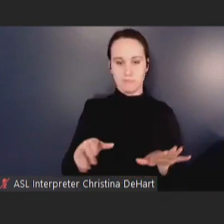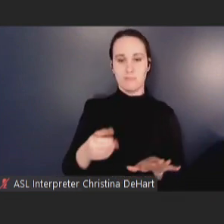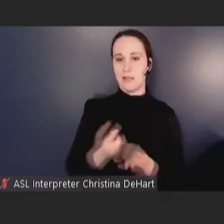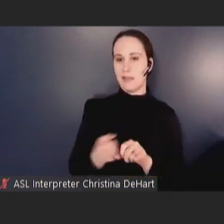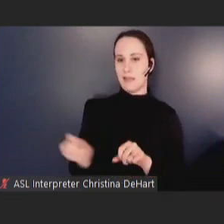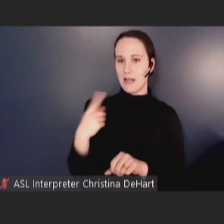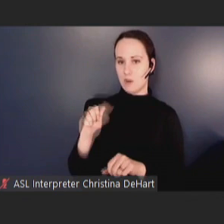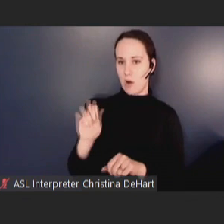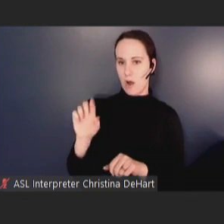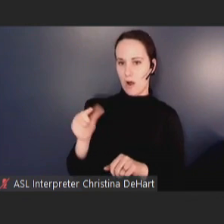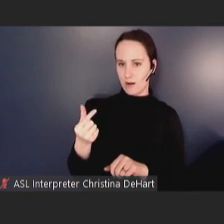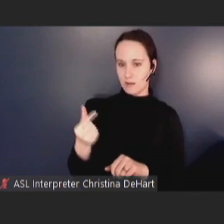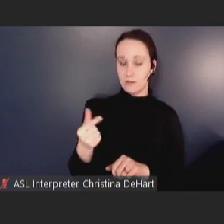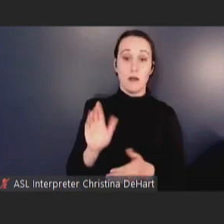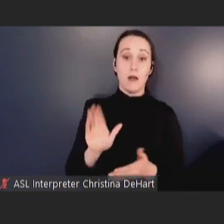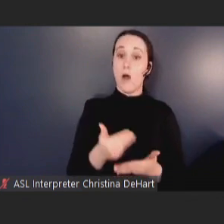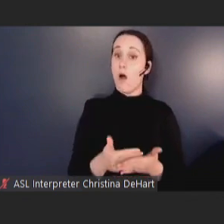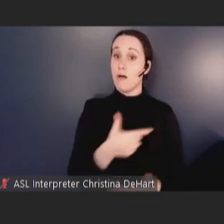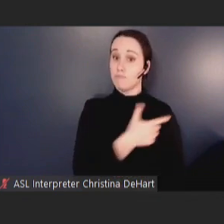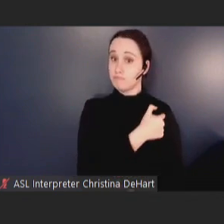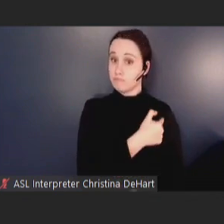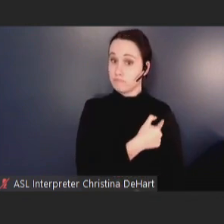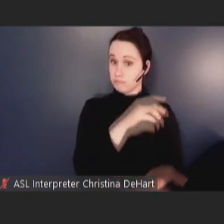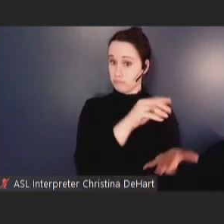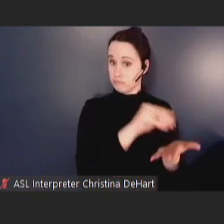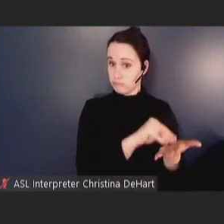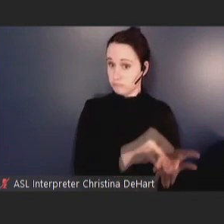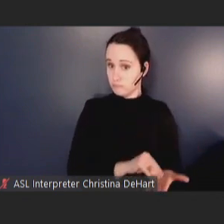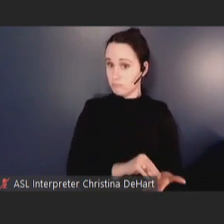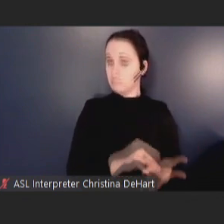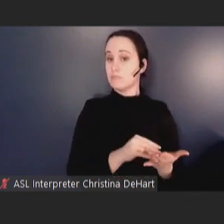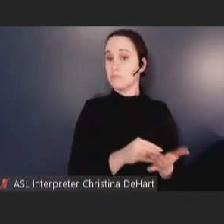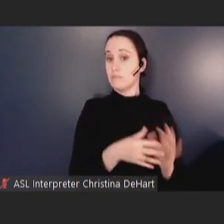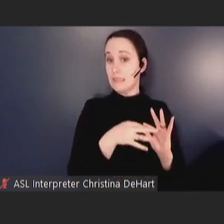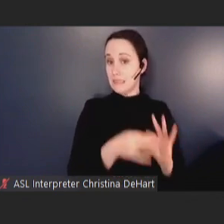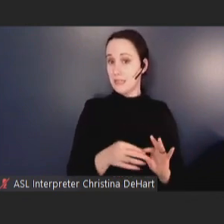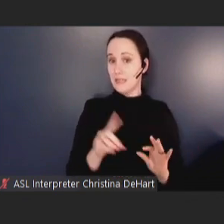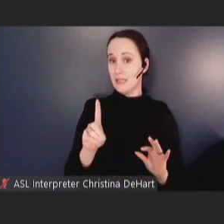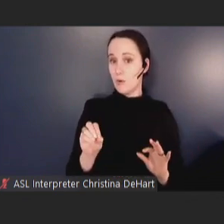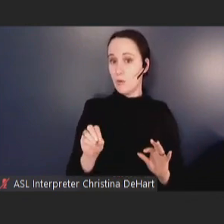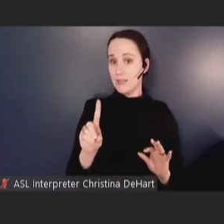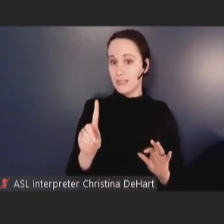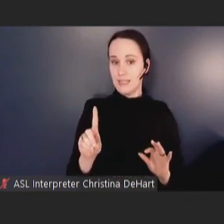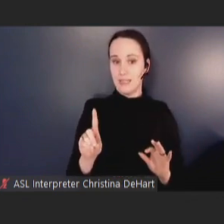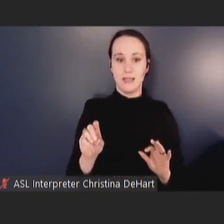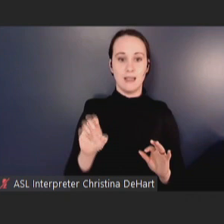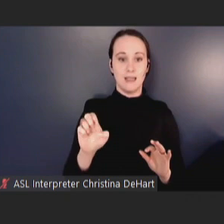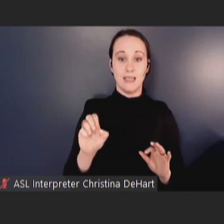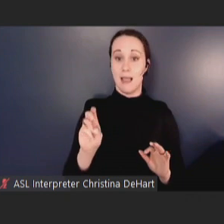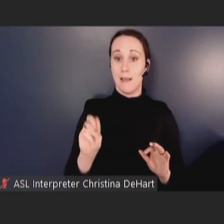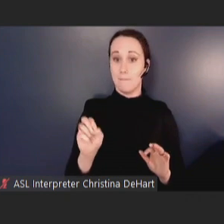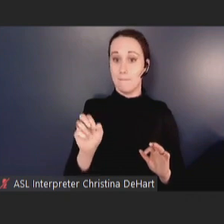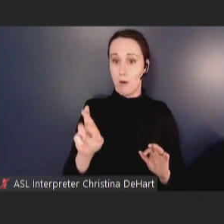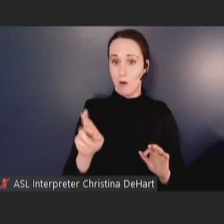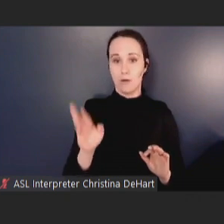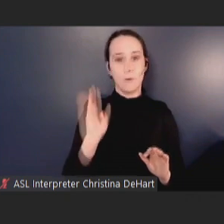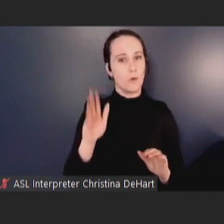All immunizations documented in the DOD EMR will be sent prospectively to the respective